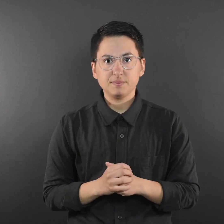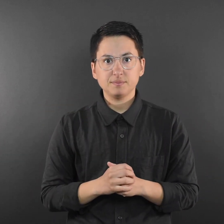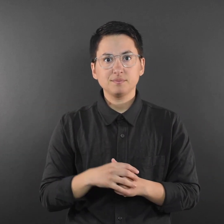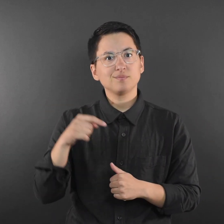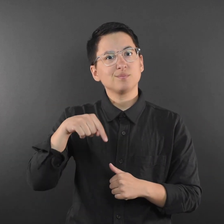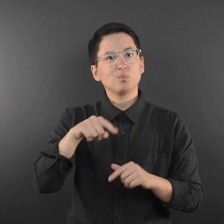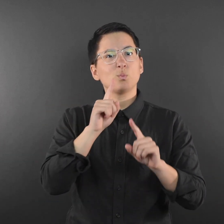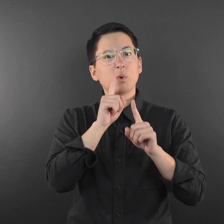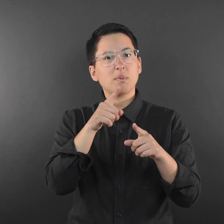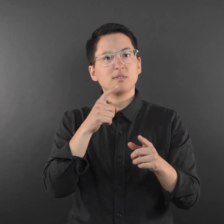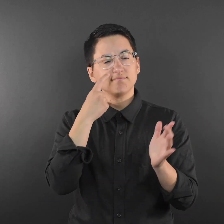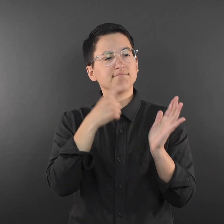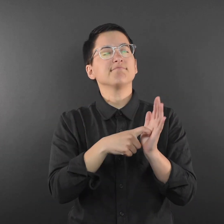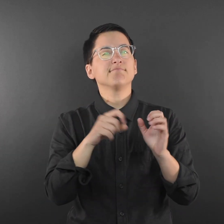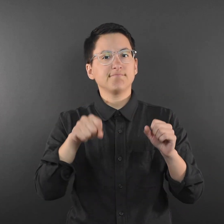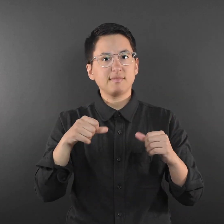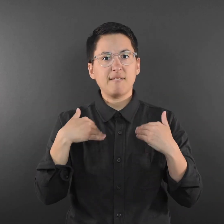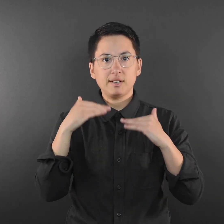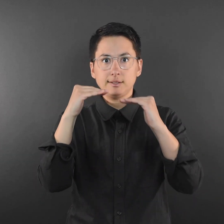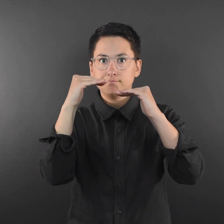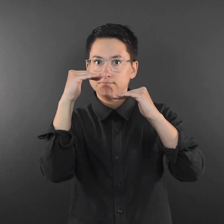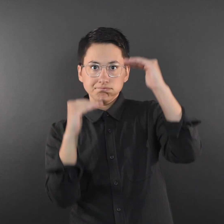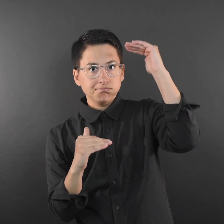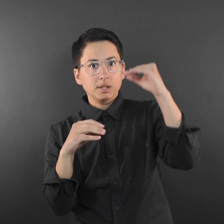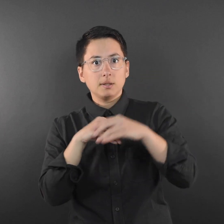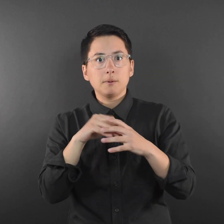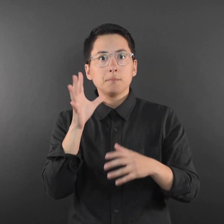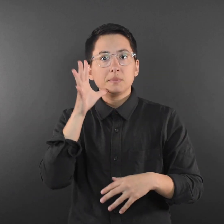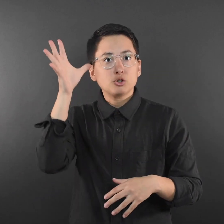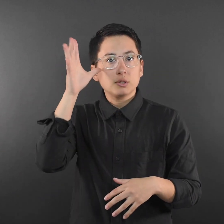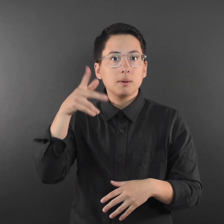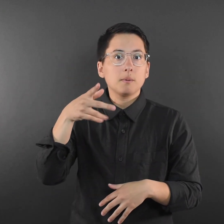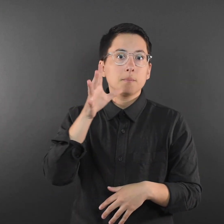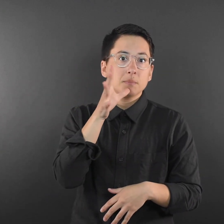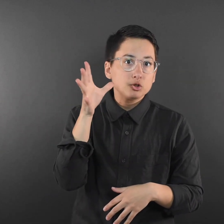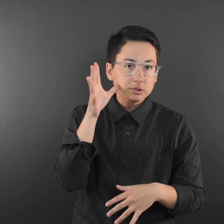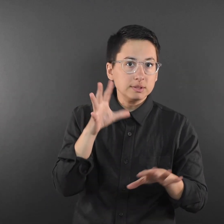The report also highlights disparities in parental leave by race and income.